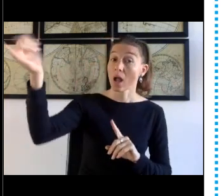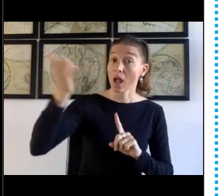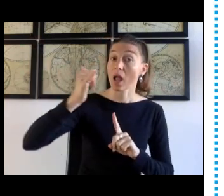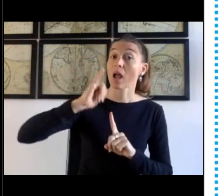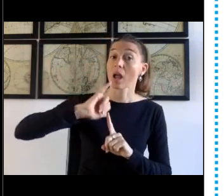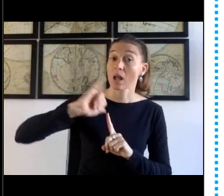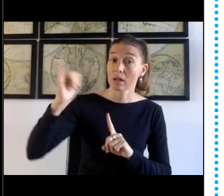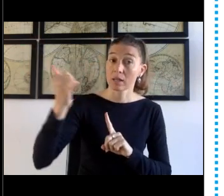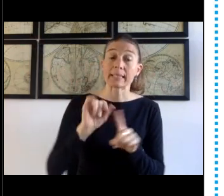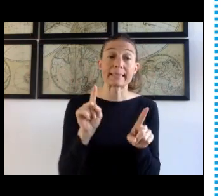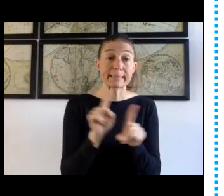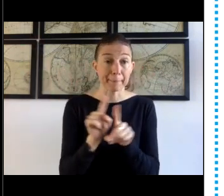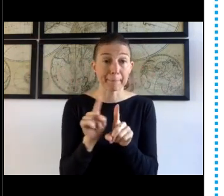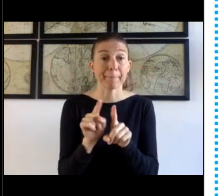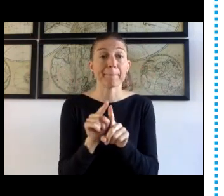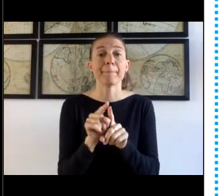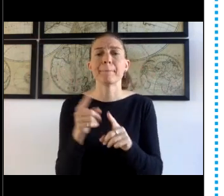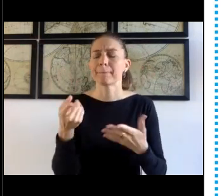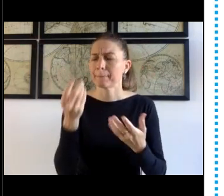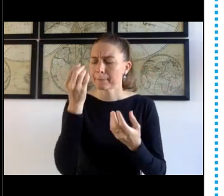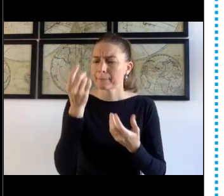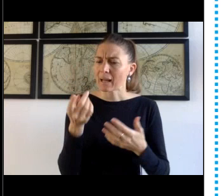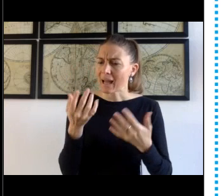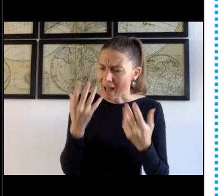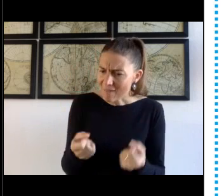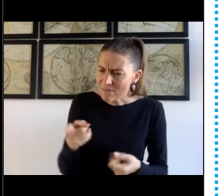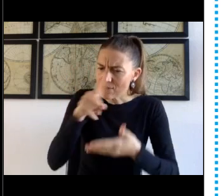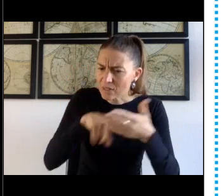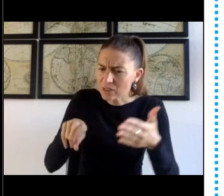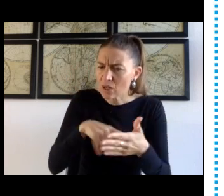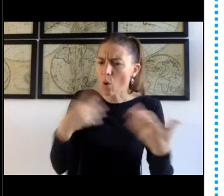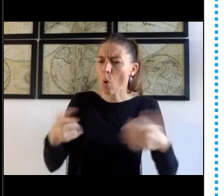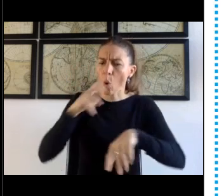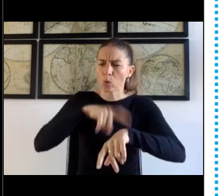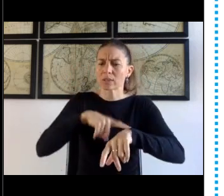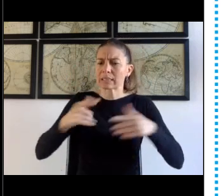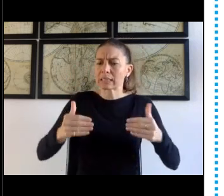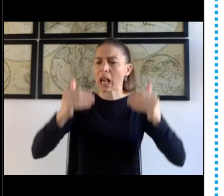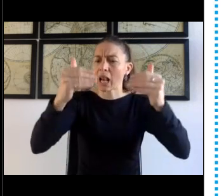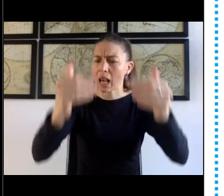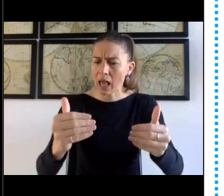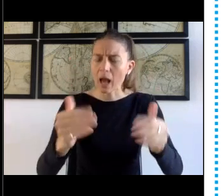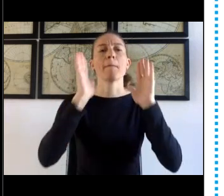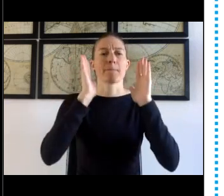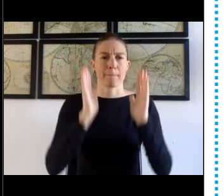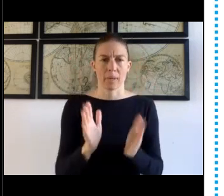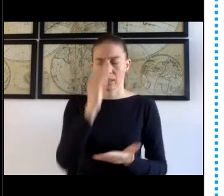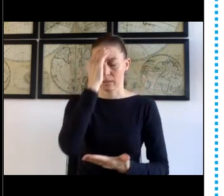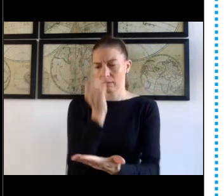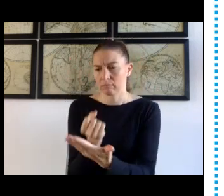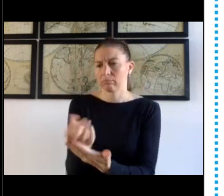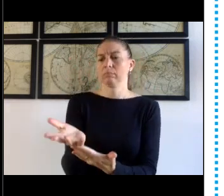about the cancellation or delay of your flight. And in this regulation is written this information has to be accessible